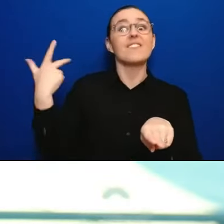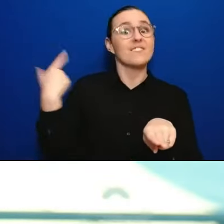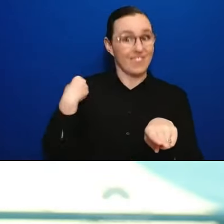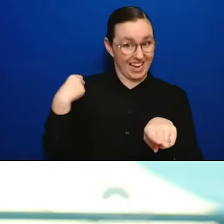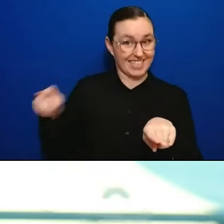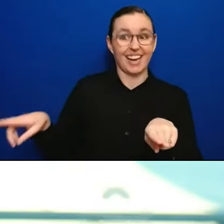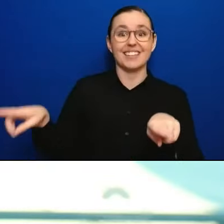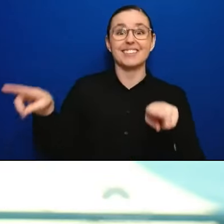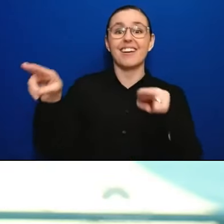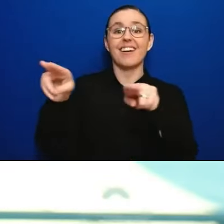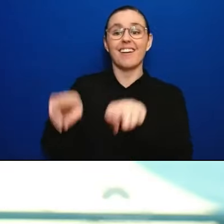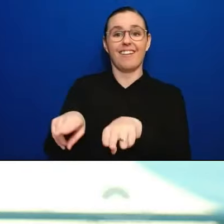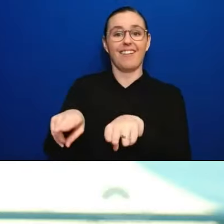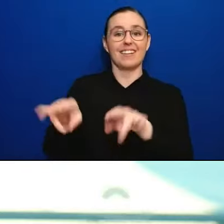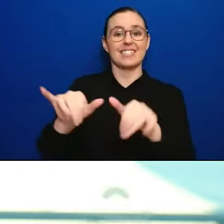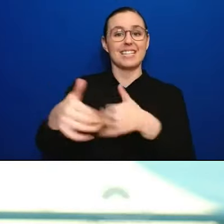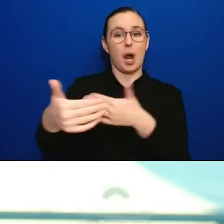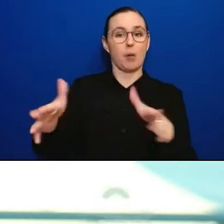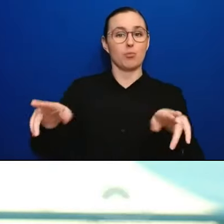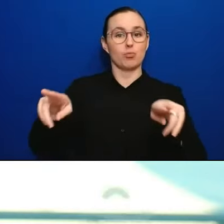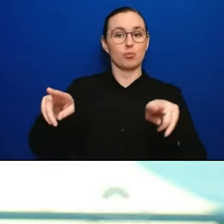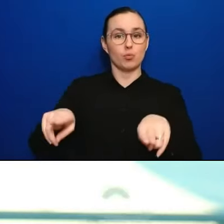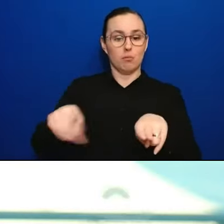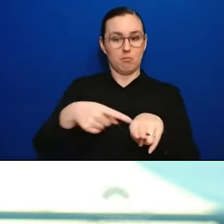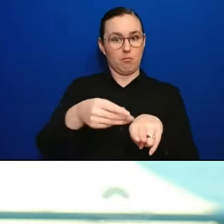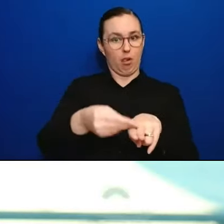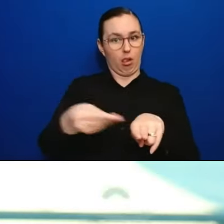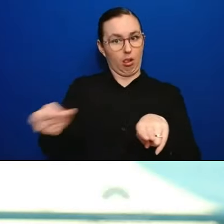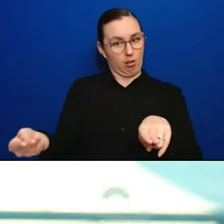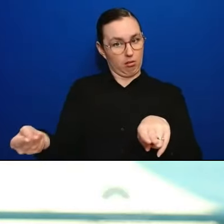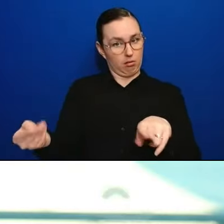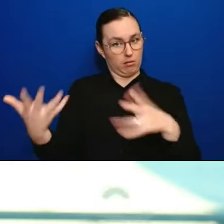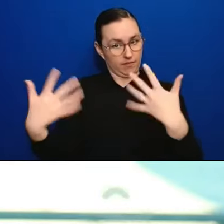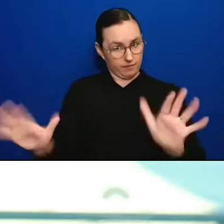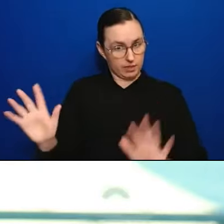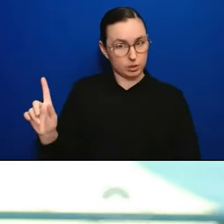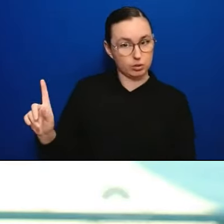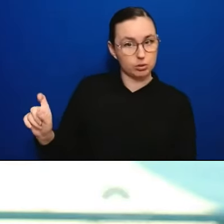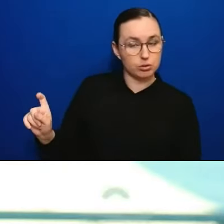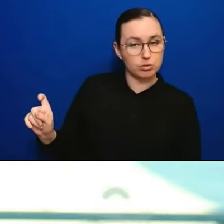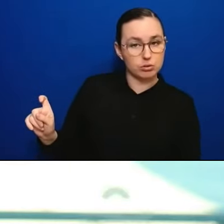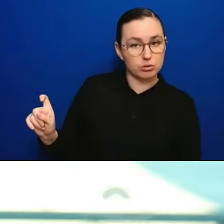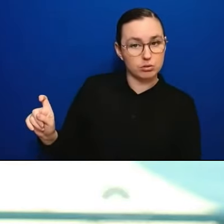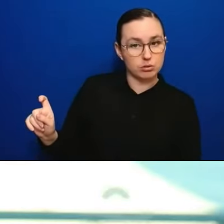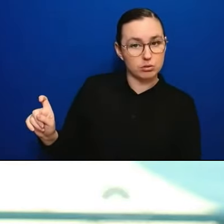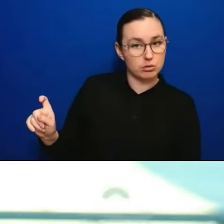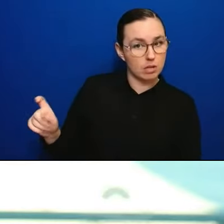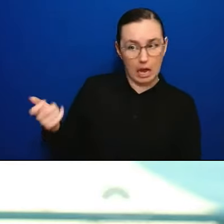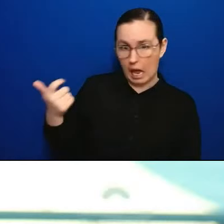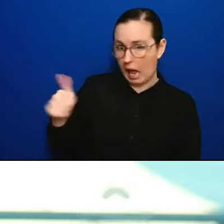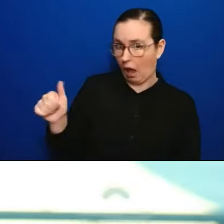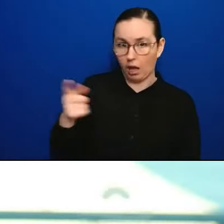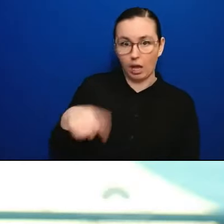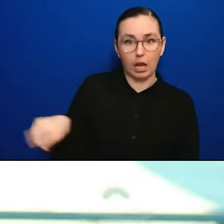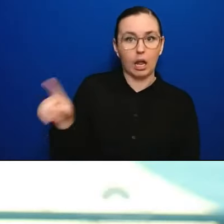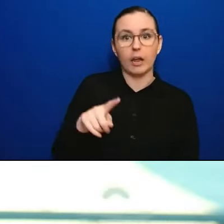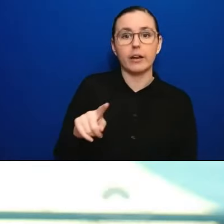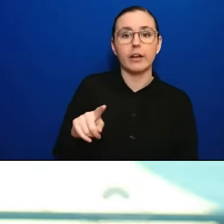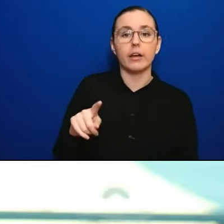positive patients and vaccinated people are in rooms together.